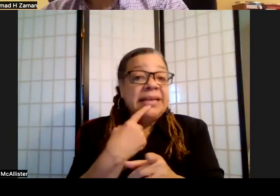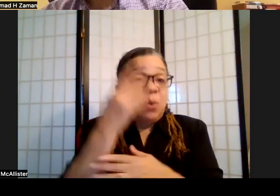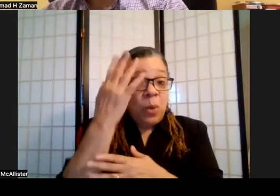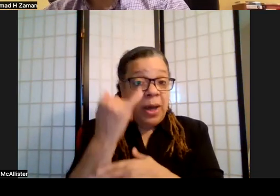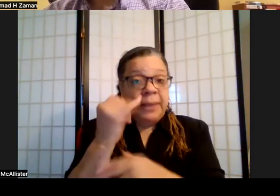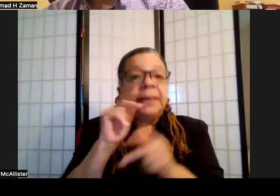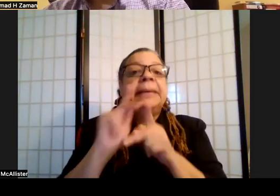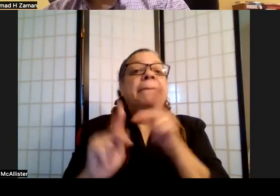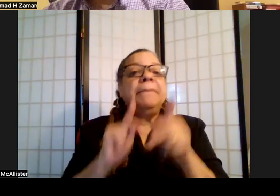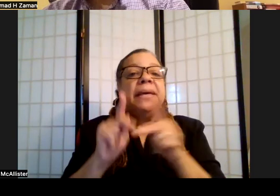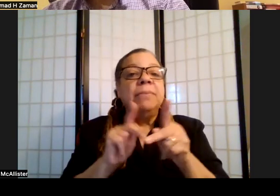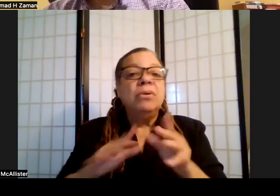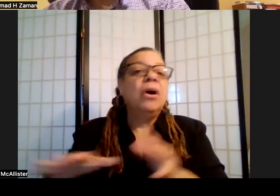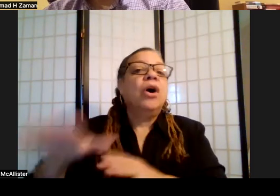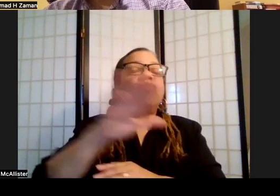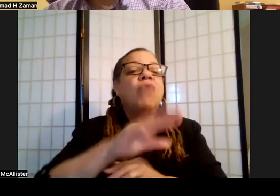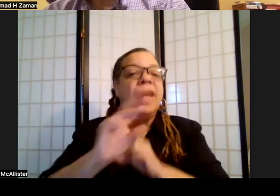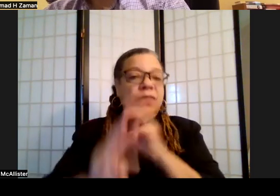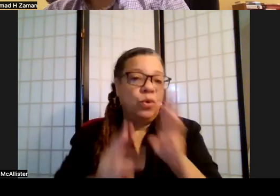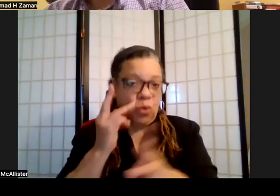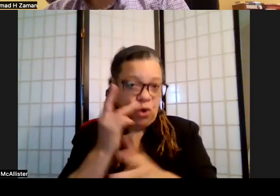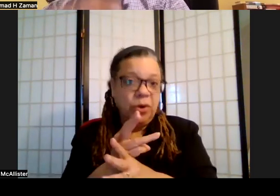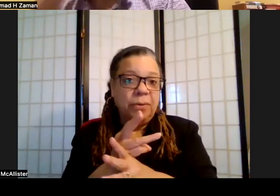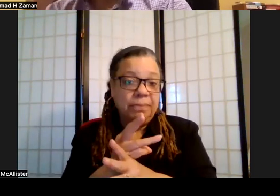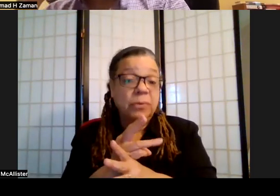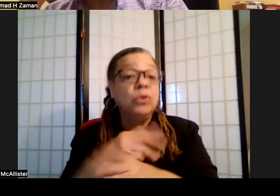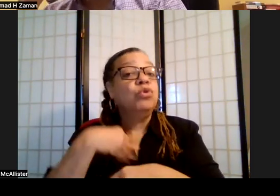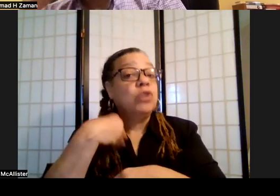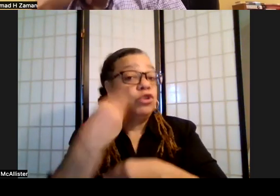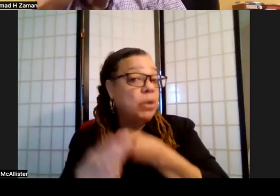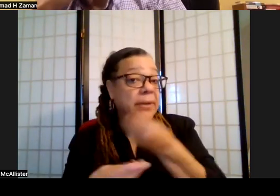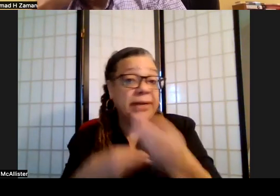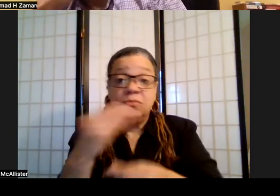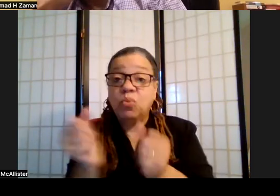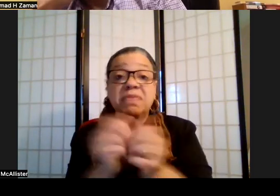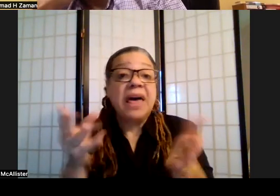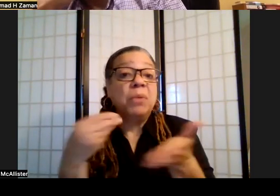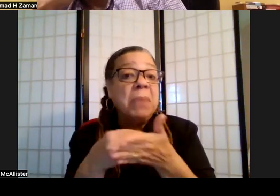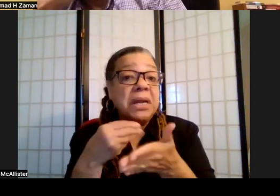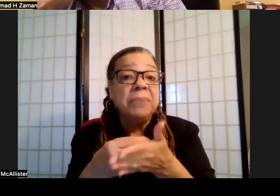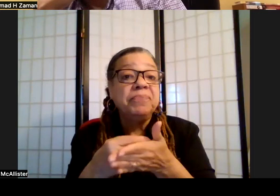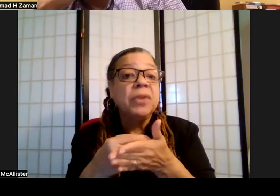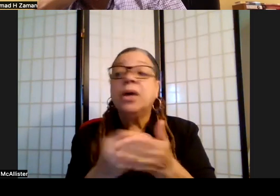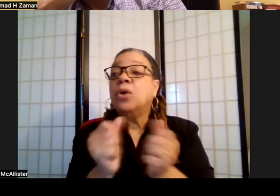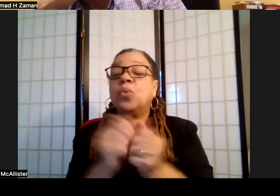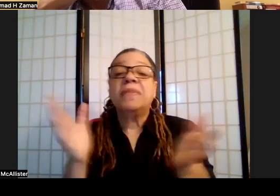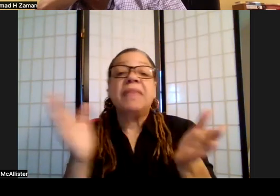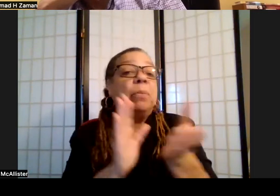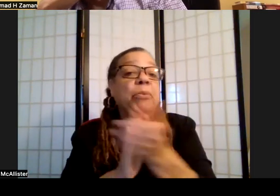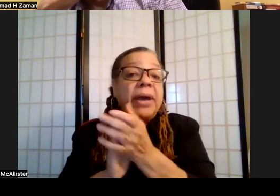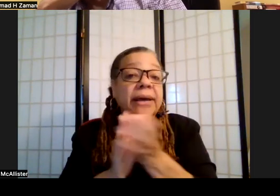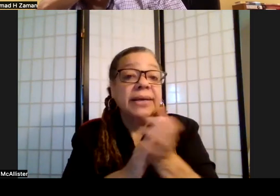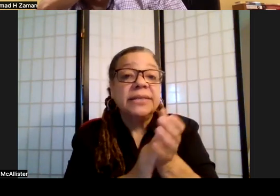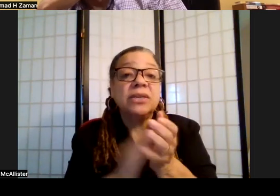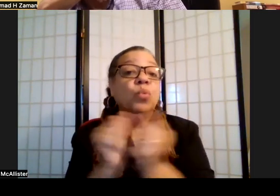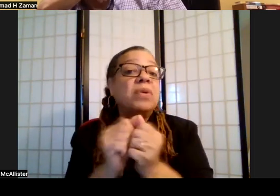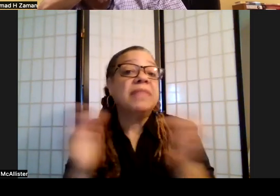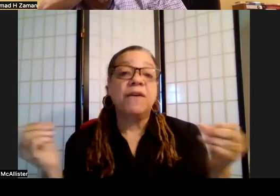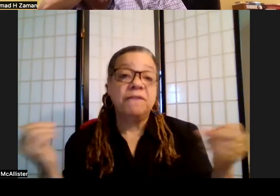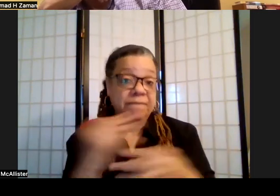that are, uh, contributing without any uh fear. I think, in some ways,